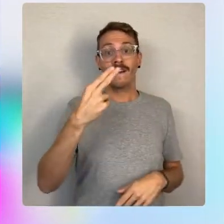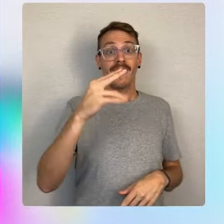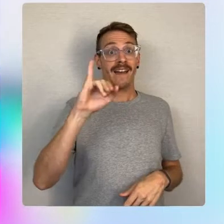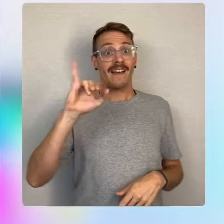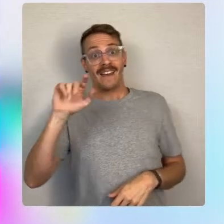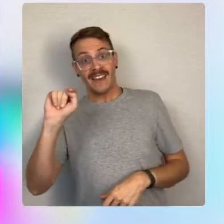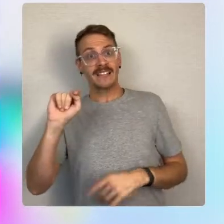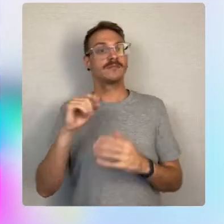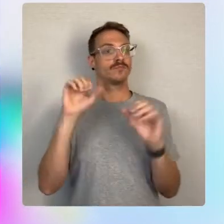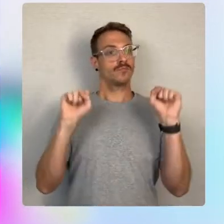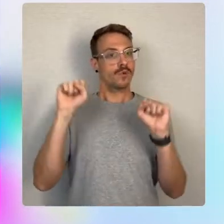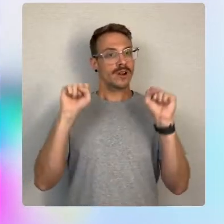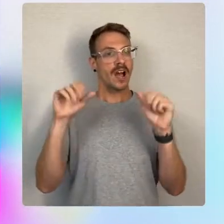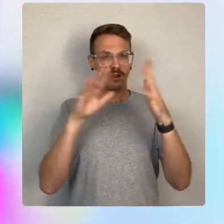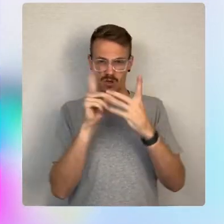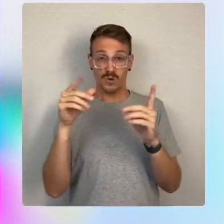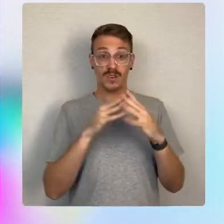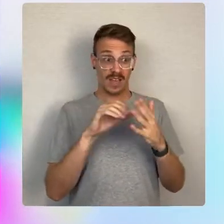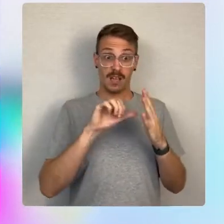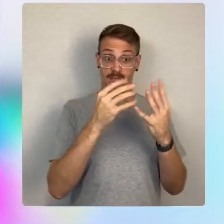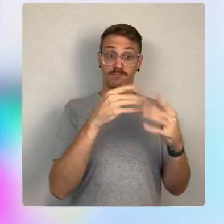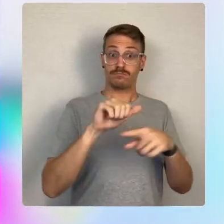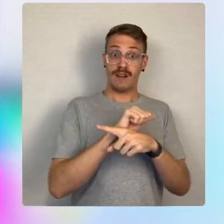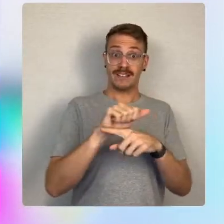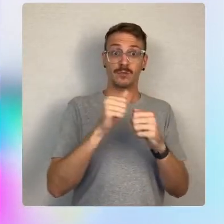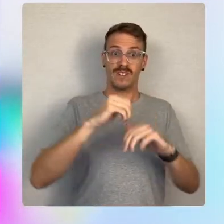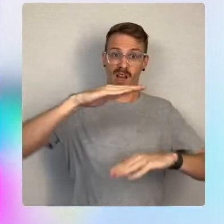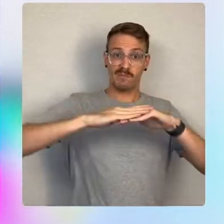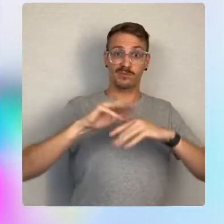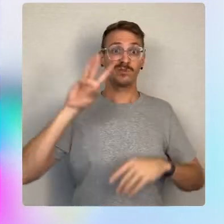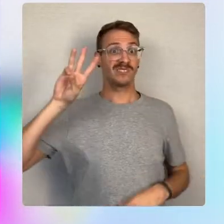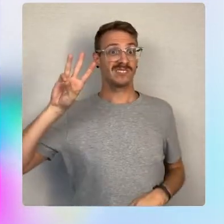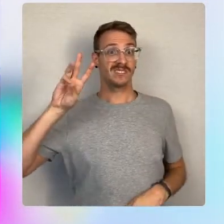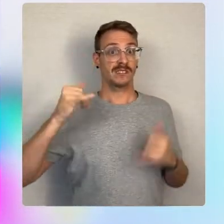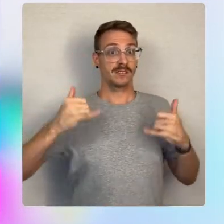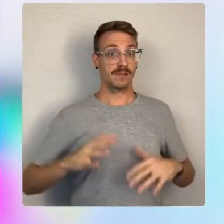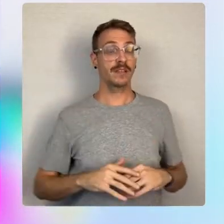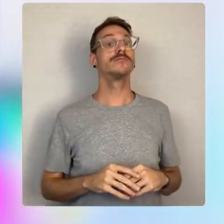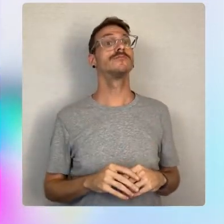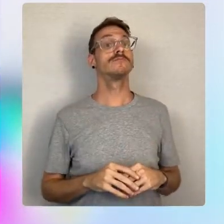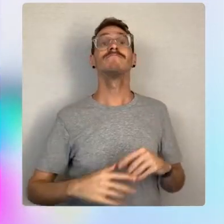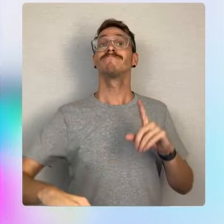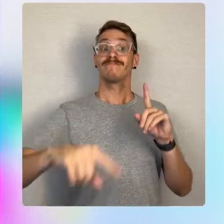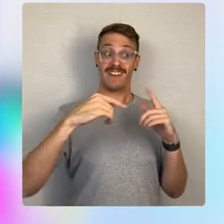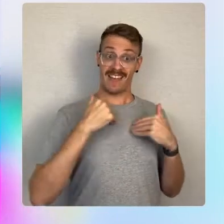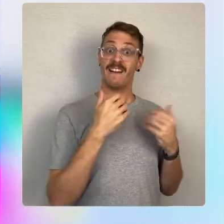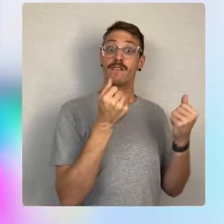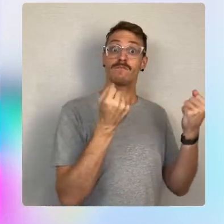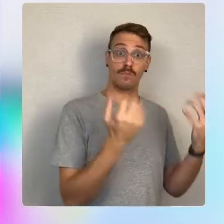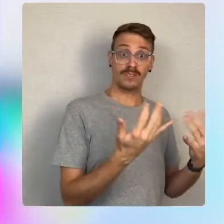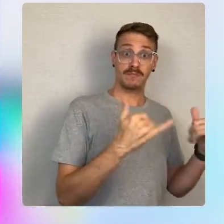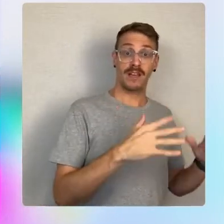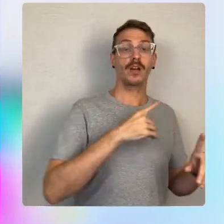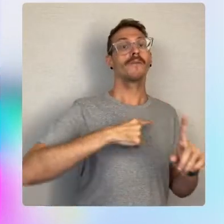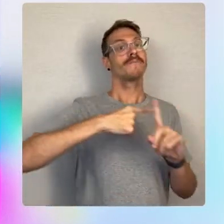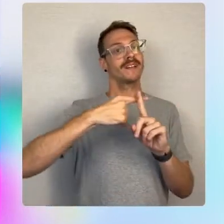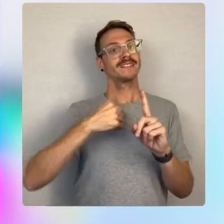and you can exercise together with up to six players. And in addition to the multiplayer, we also have a single player community mode.